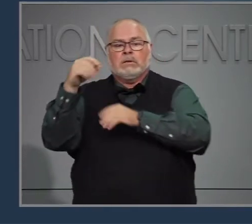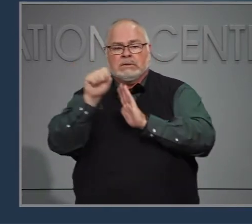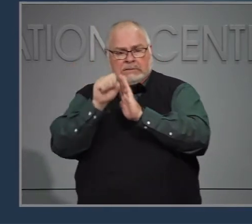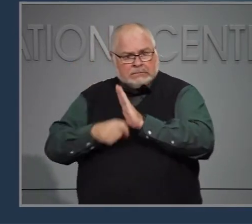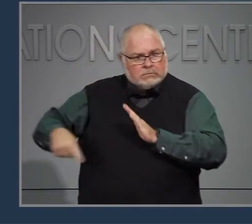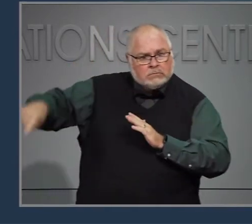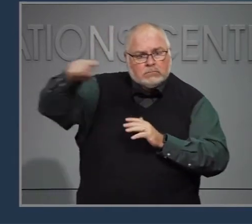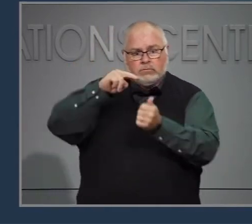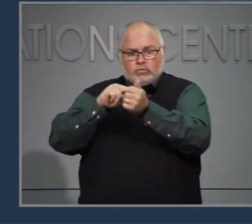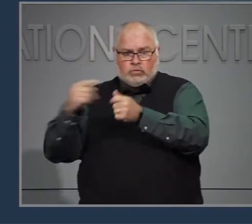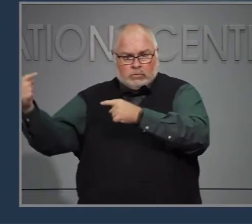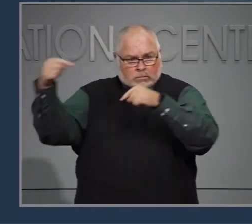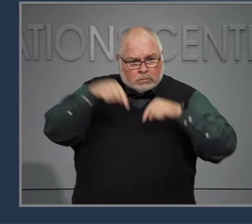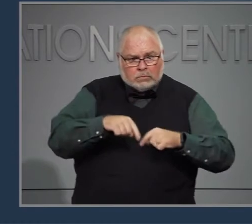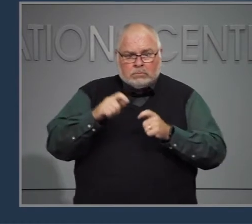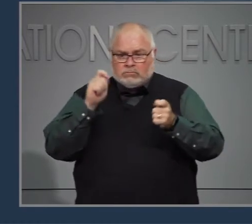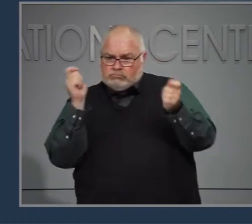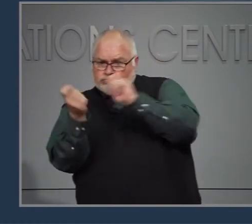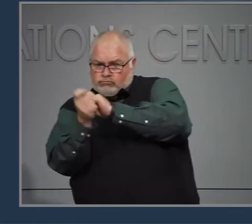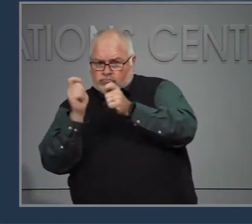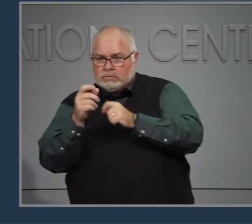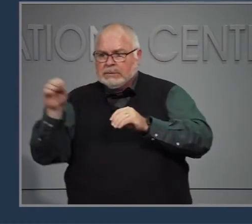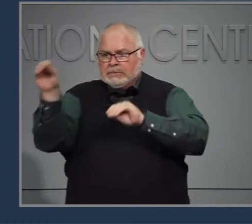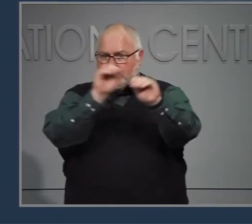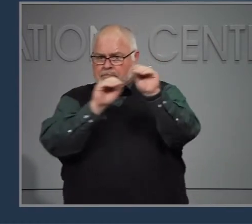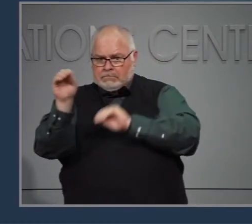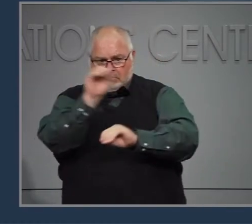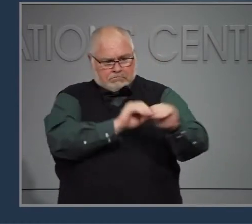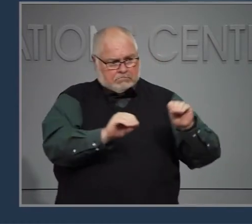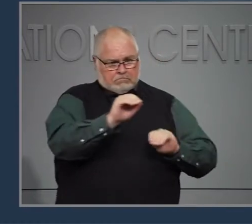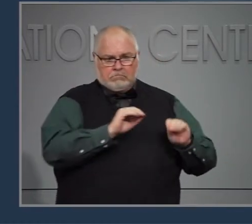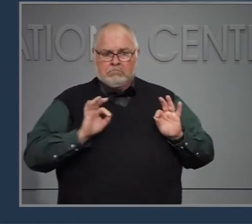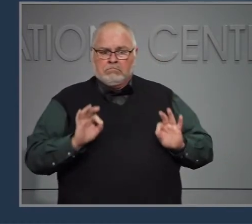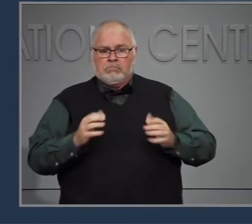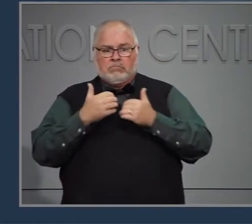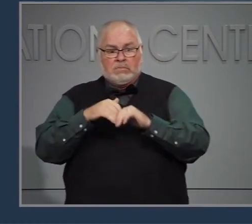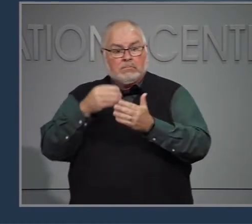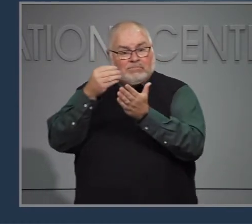WE ARE SUPPORTING FACILITIES WITH FUNDING TO KEEP AND TRAIN STAFF.